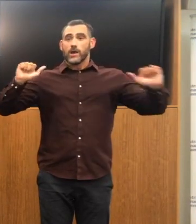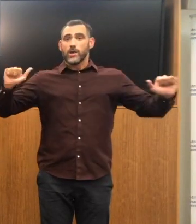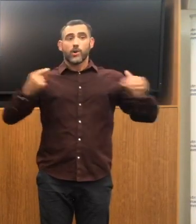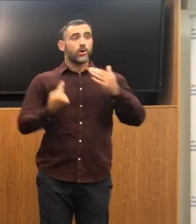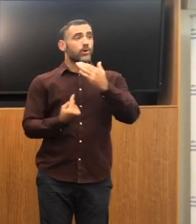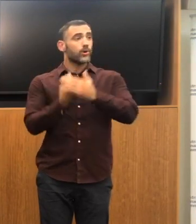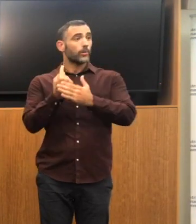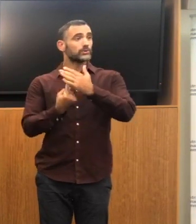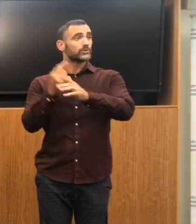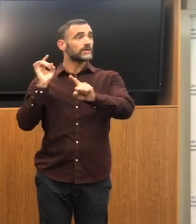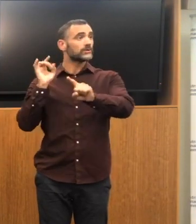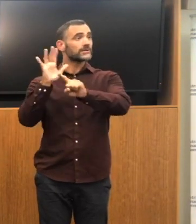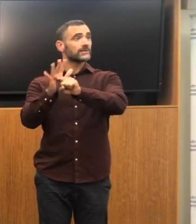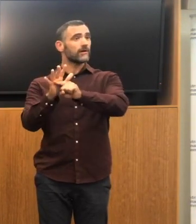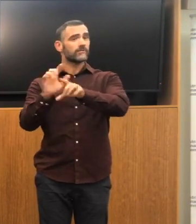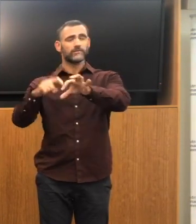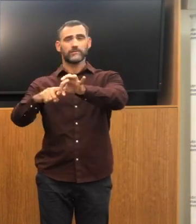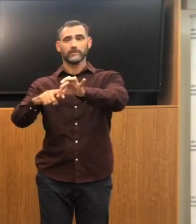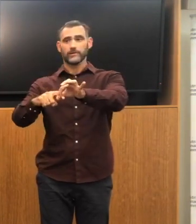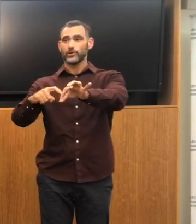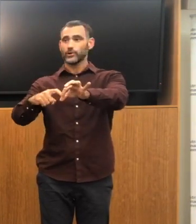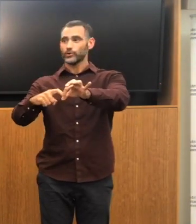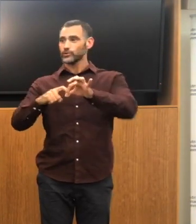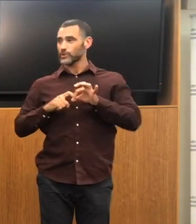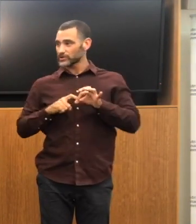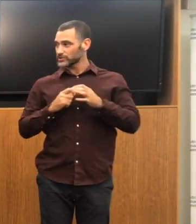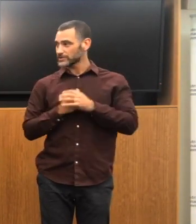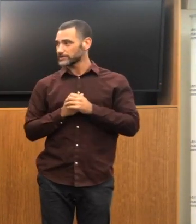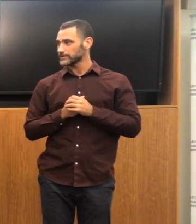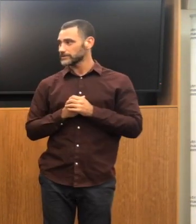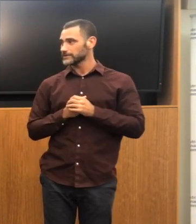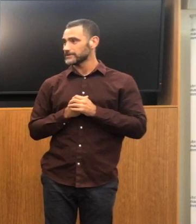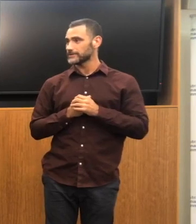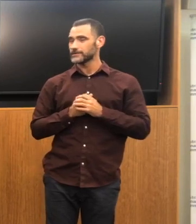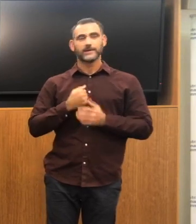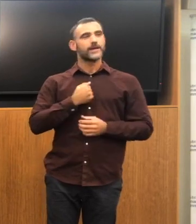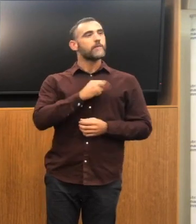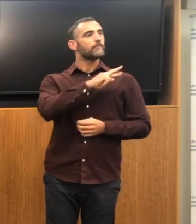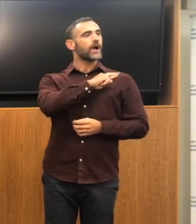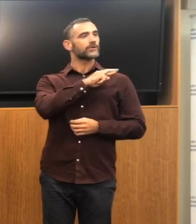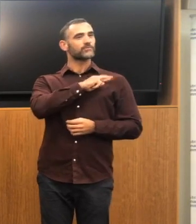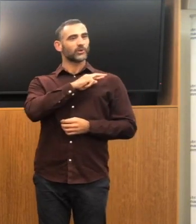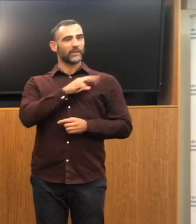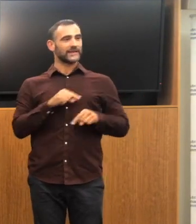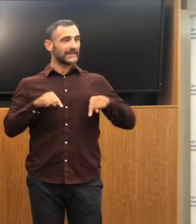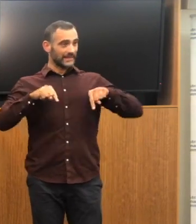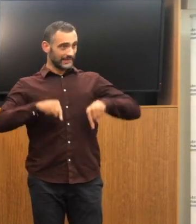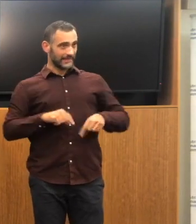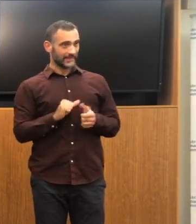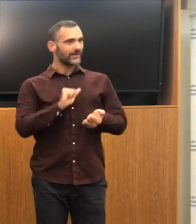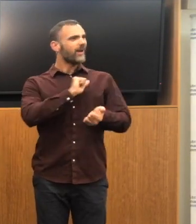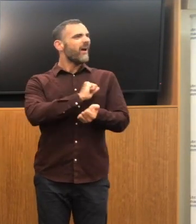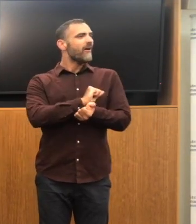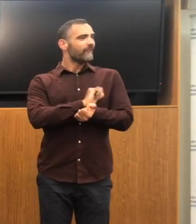I'm responsible for freedom of expression among other things at the commission, but you can have too much of a good thing.